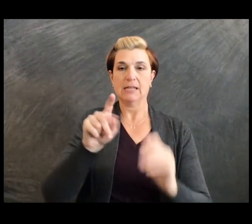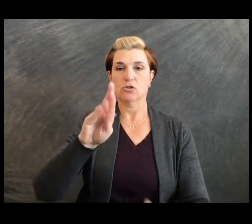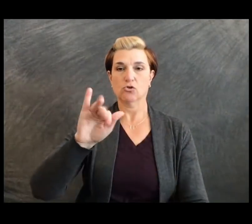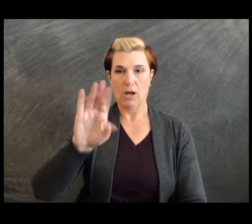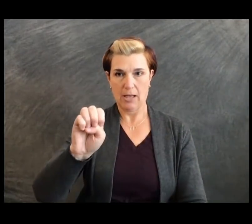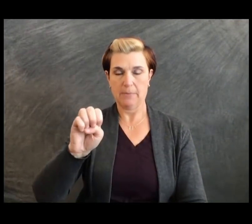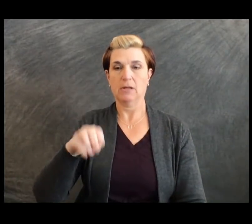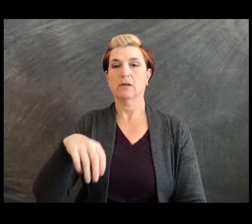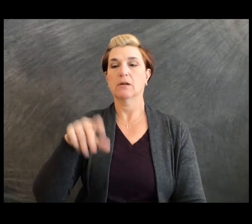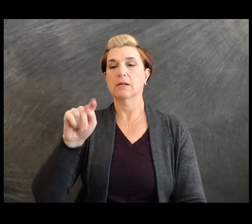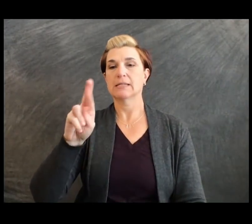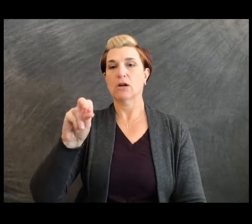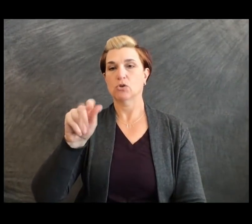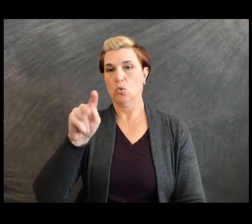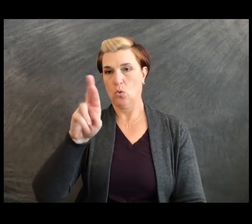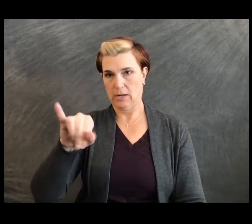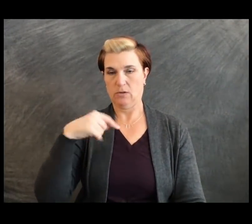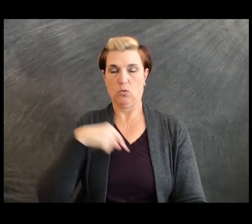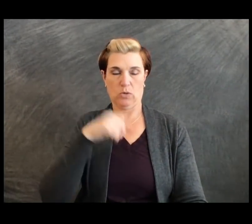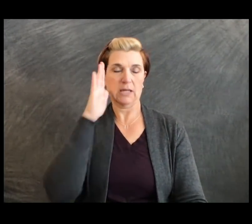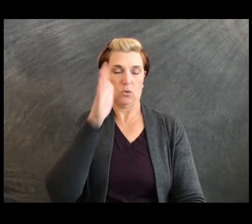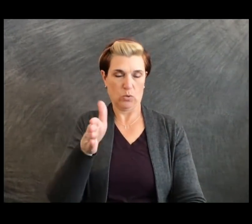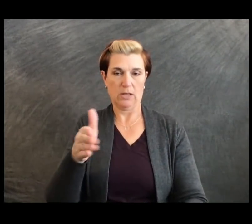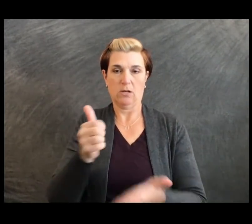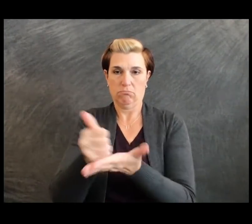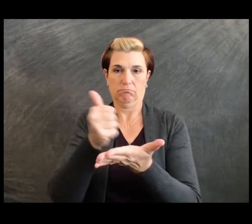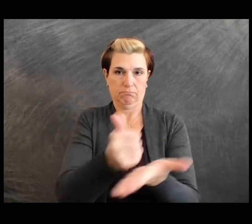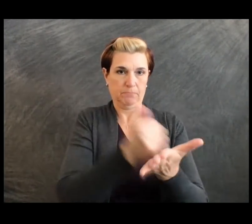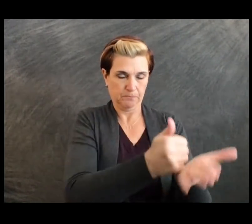and then finally what we are doing here in Washington DC again this is a